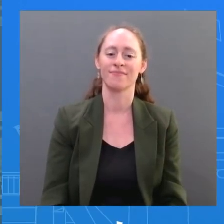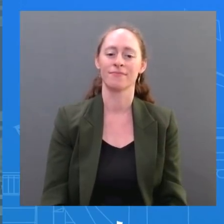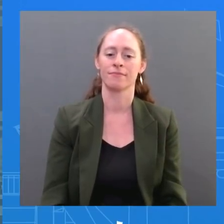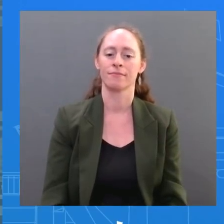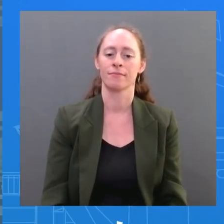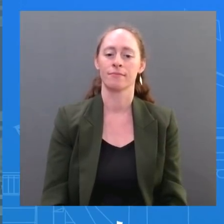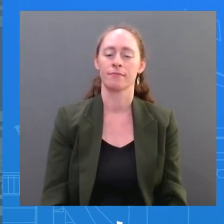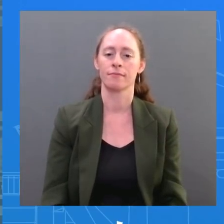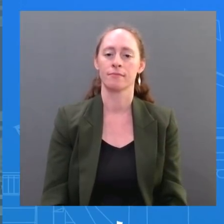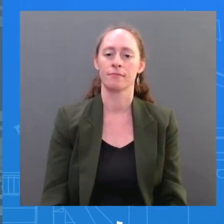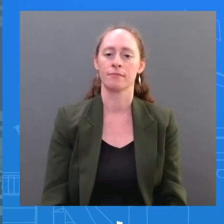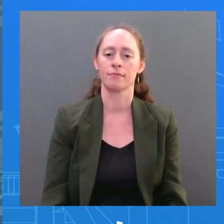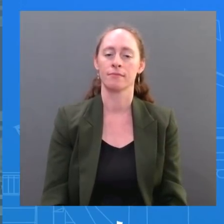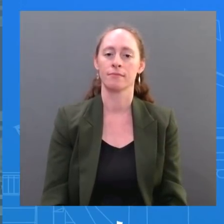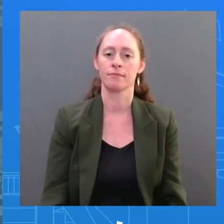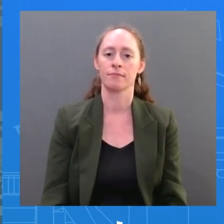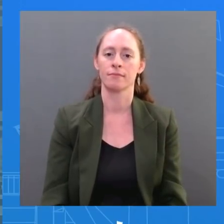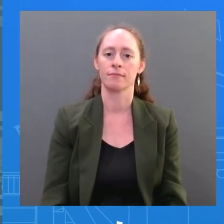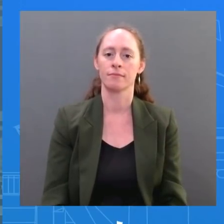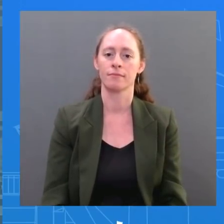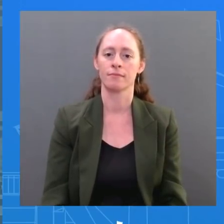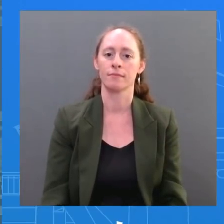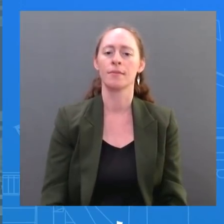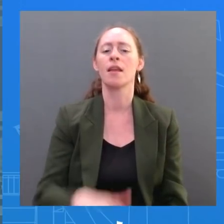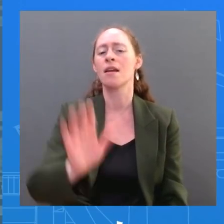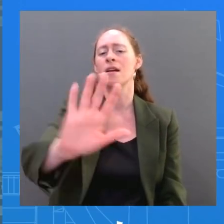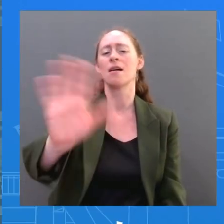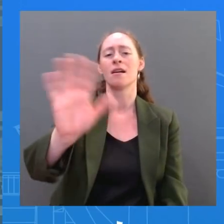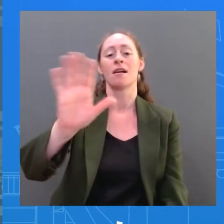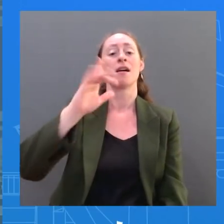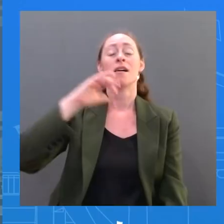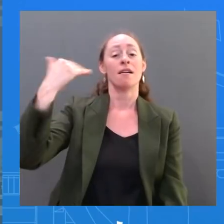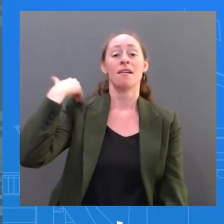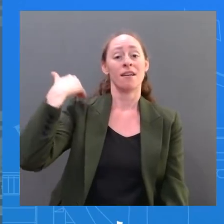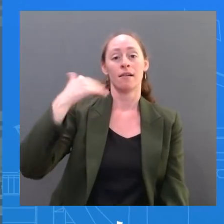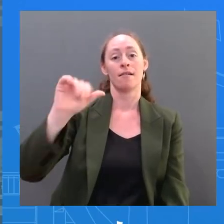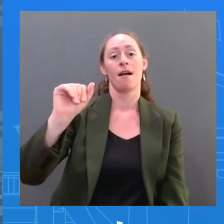So, in April, what they did was they said that medication abortion should be available by telehealth,